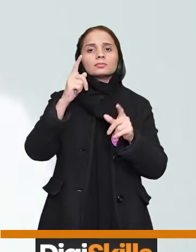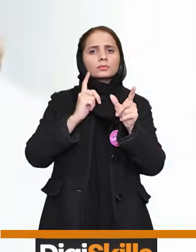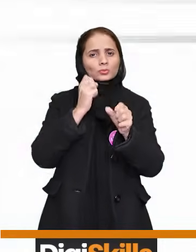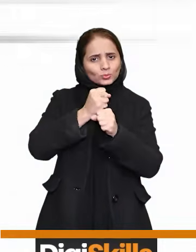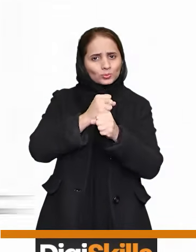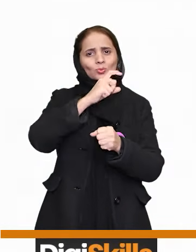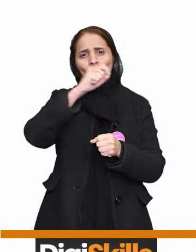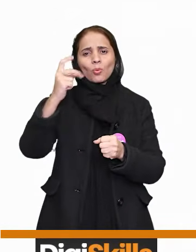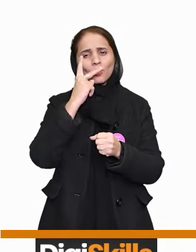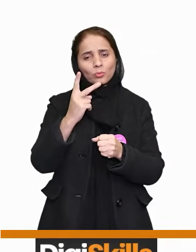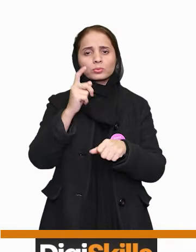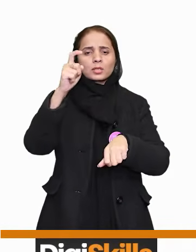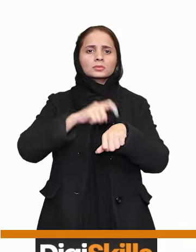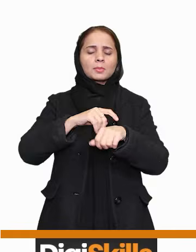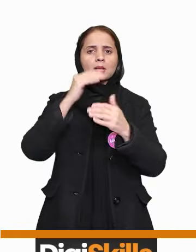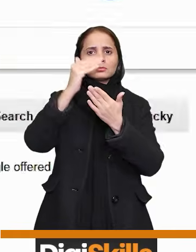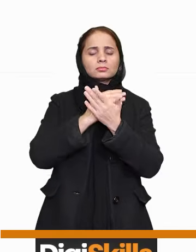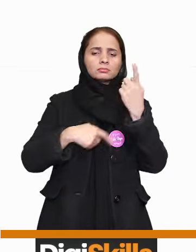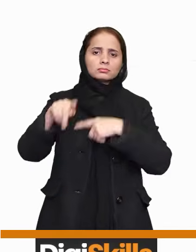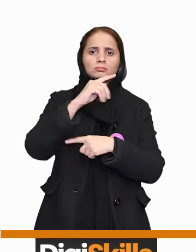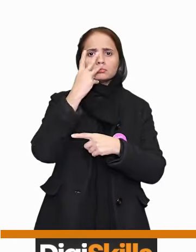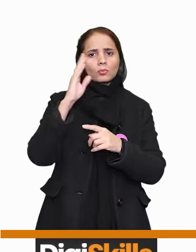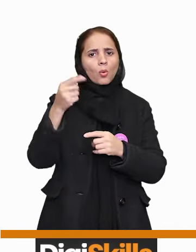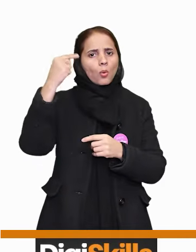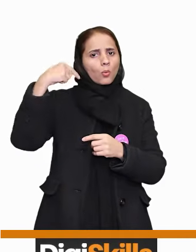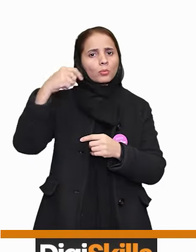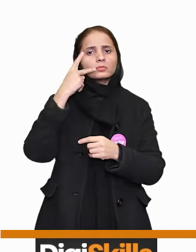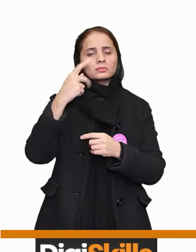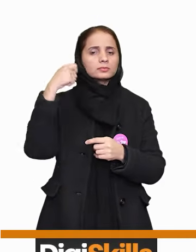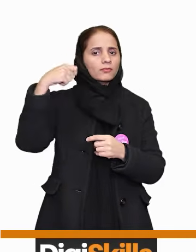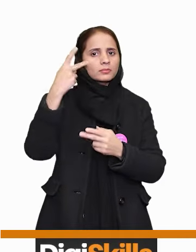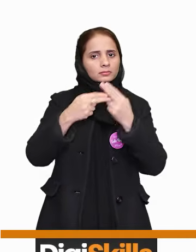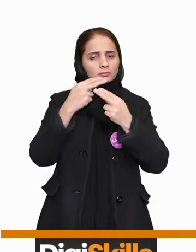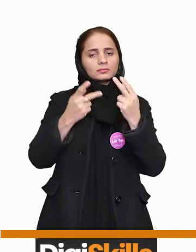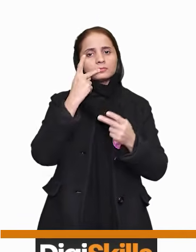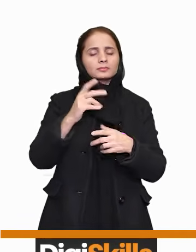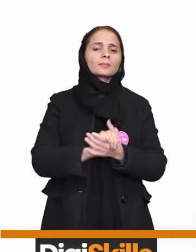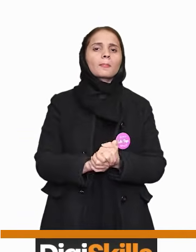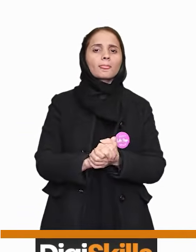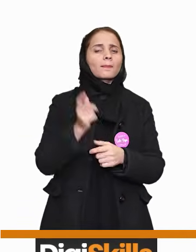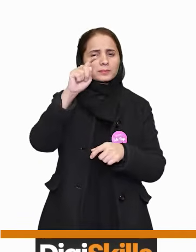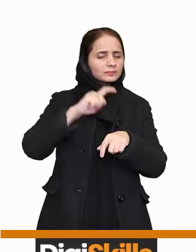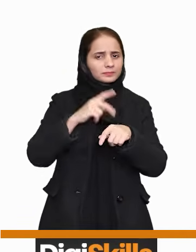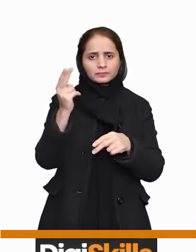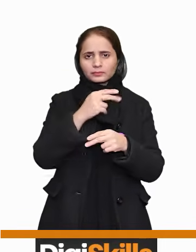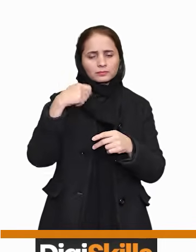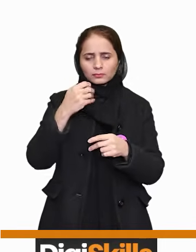Search on Google, you will find a lot of time management software. And if you do not want to use time management software.